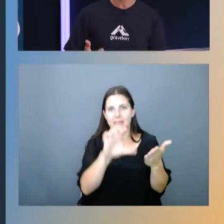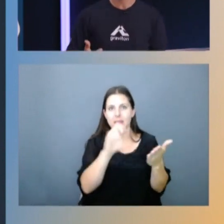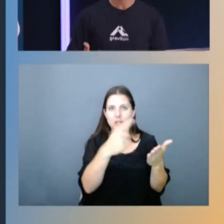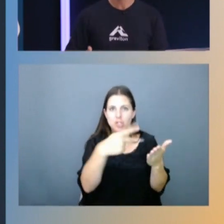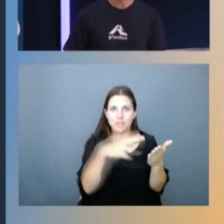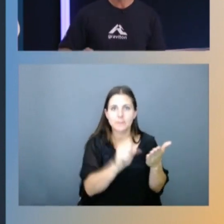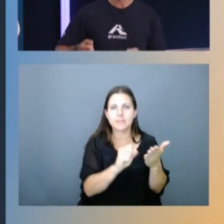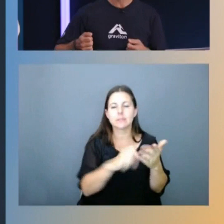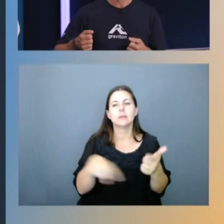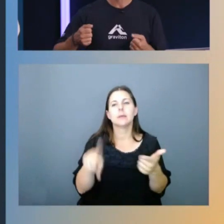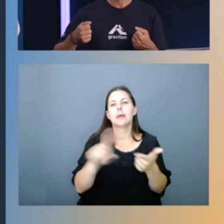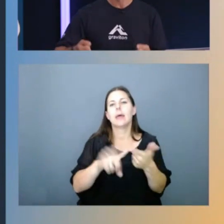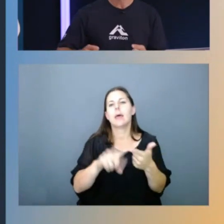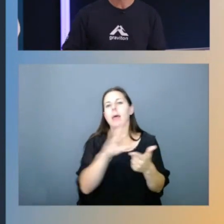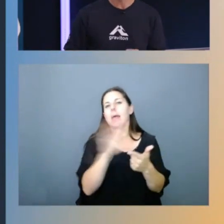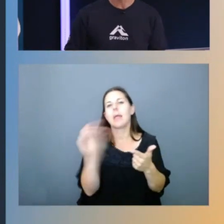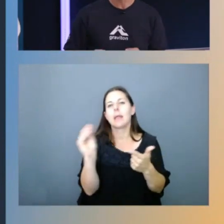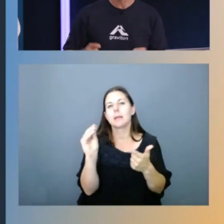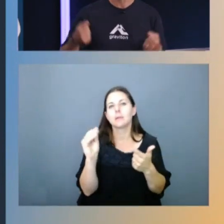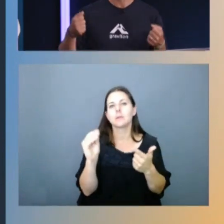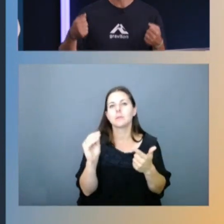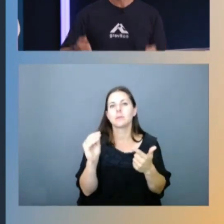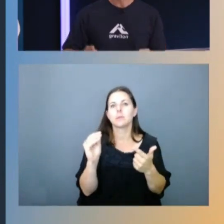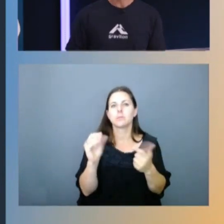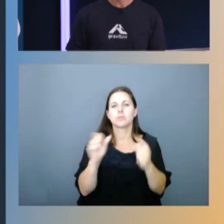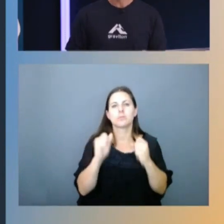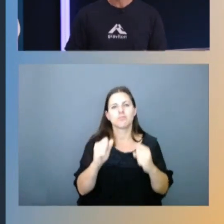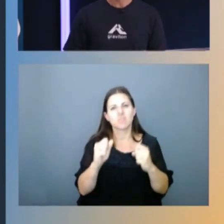there is a super solid software ecosystem.